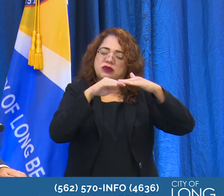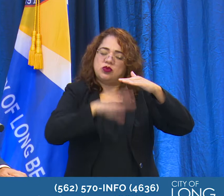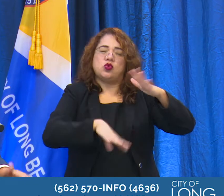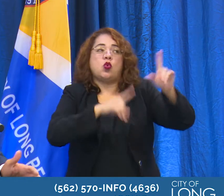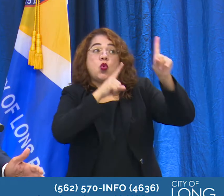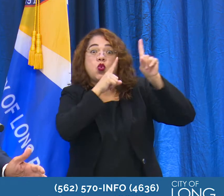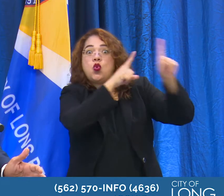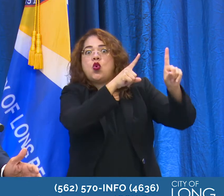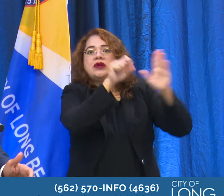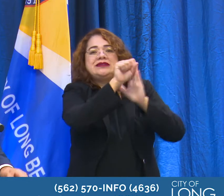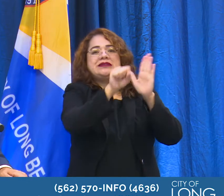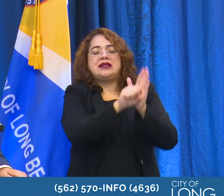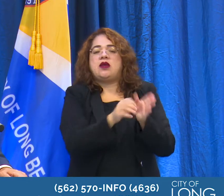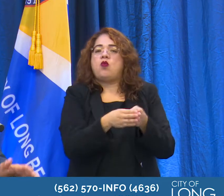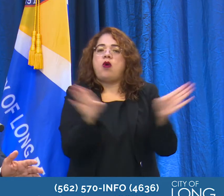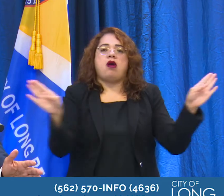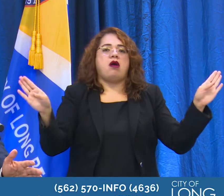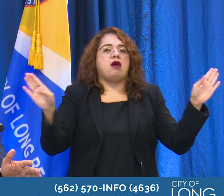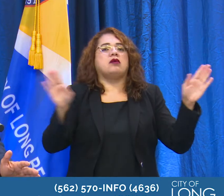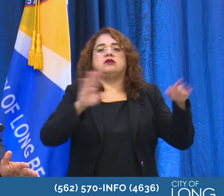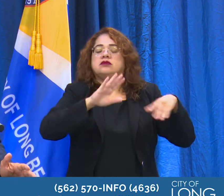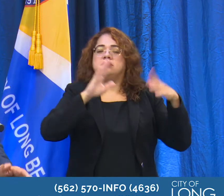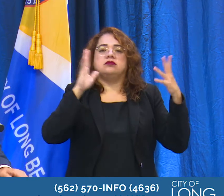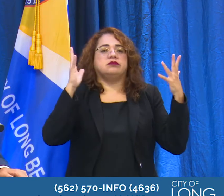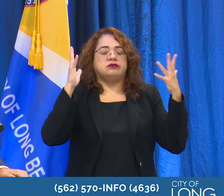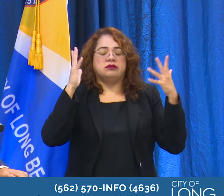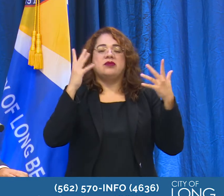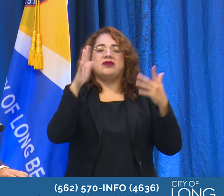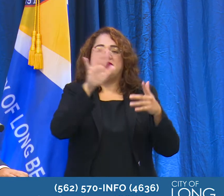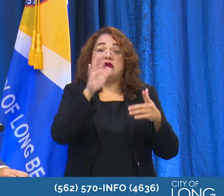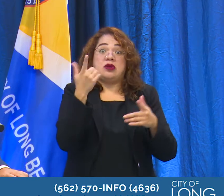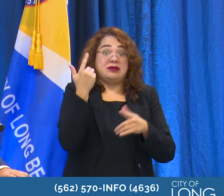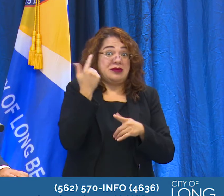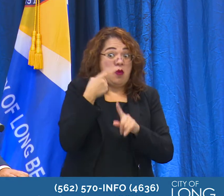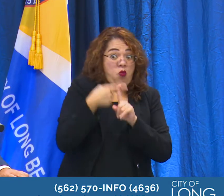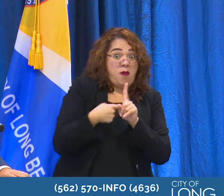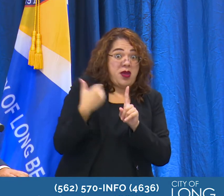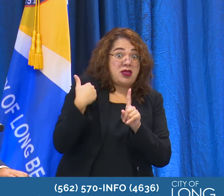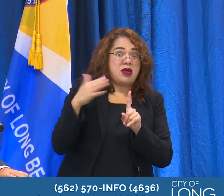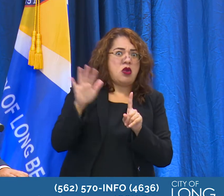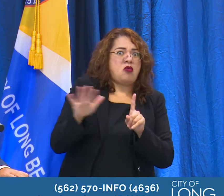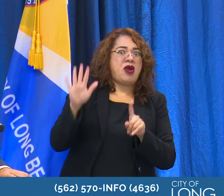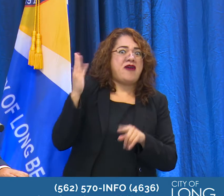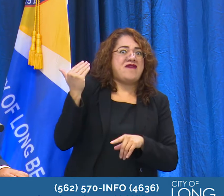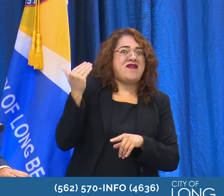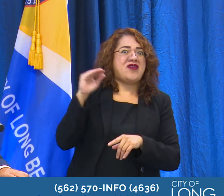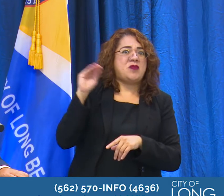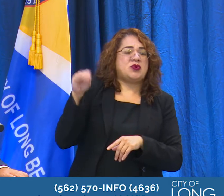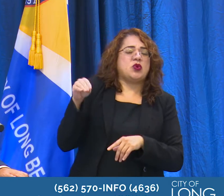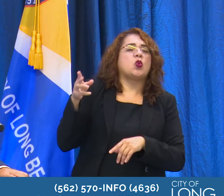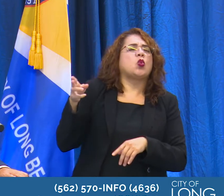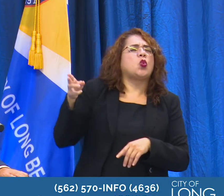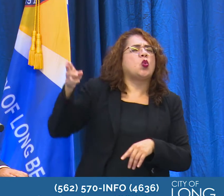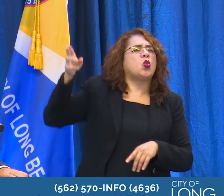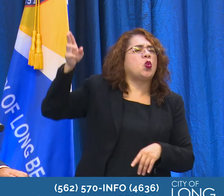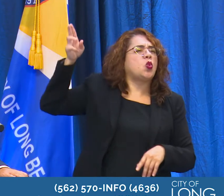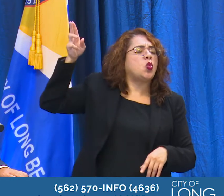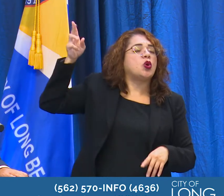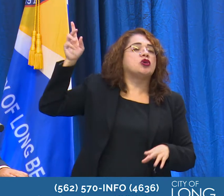and as a reminder we were around 15% about a month ago. We want to keep that progress going, we want to get that 9%